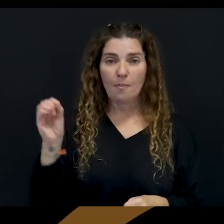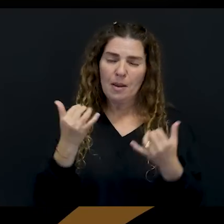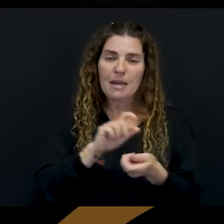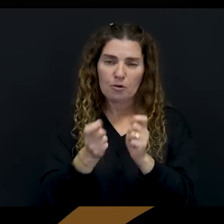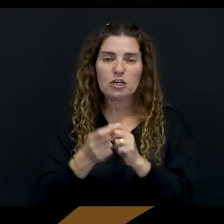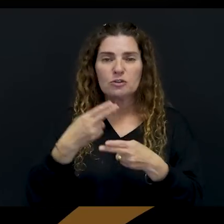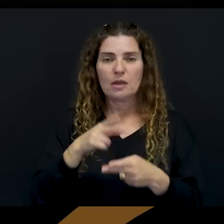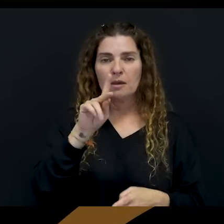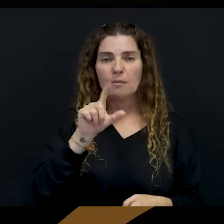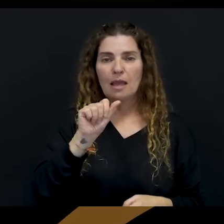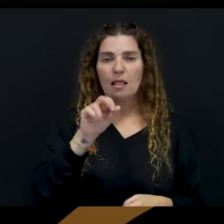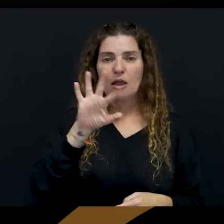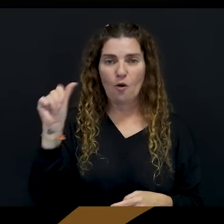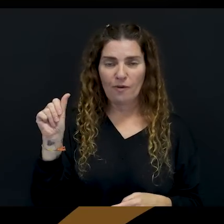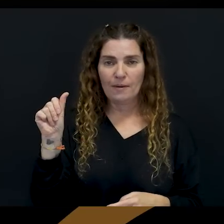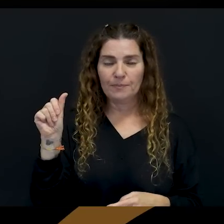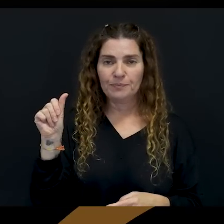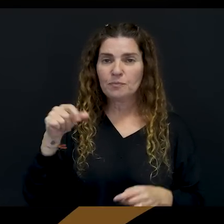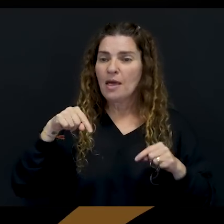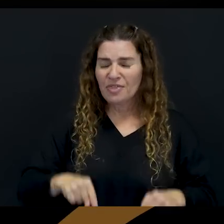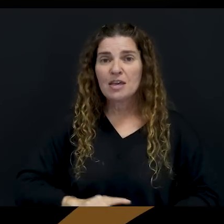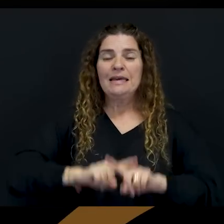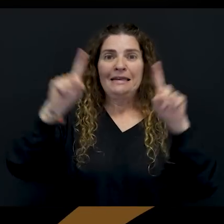But this was a much different experience than my first job out of college.